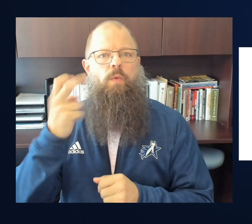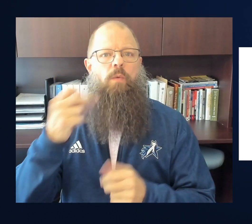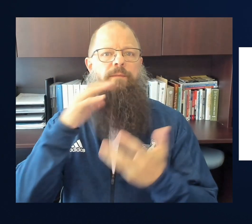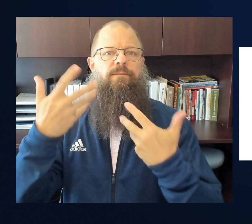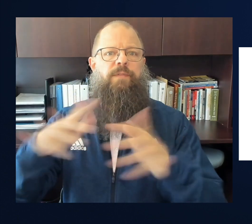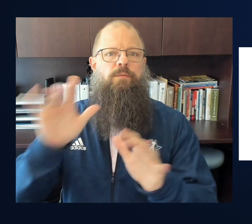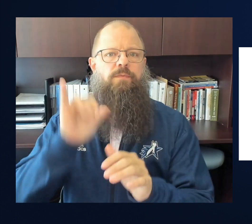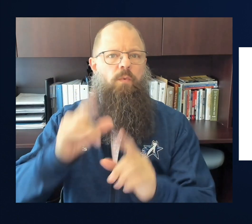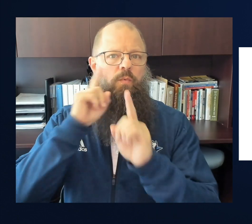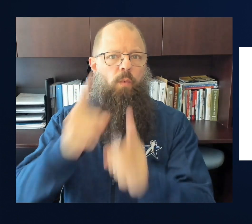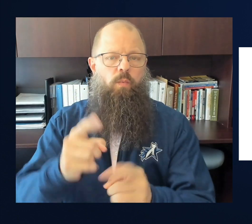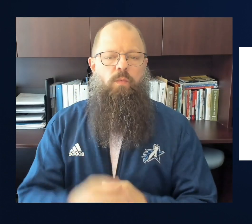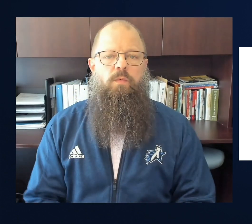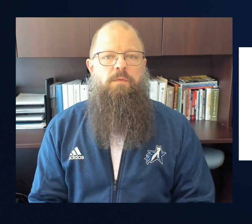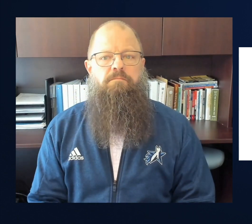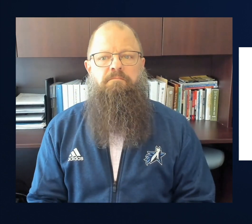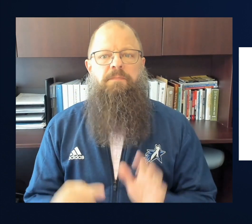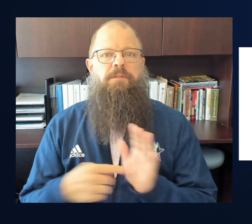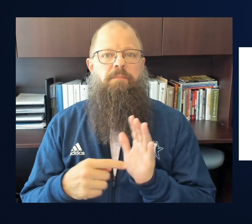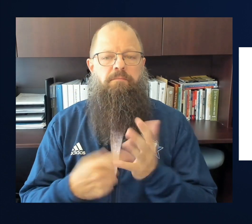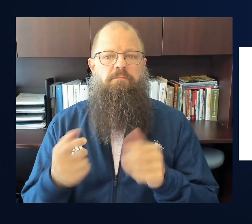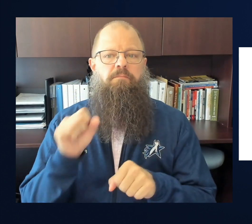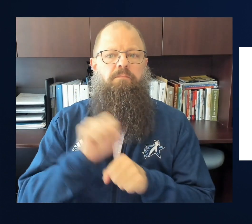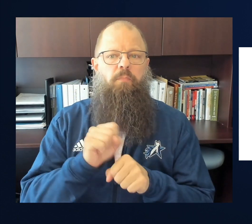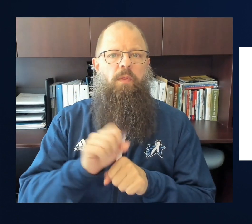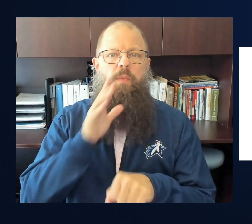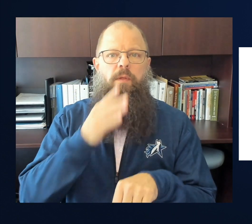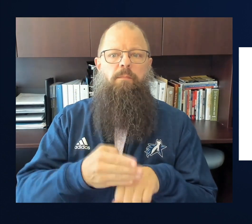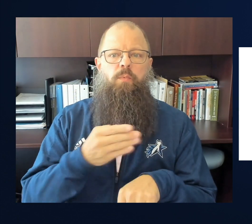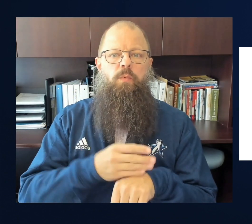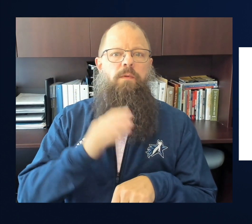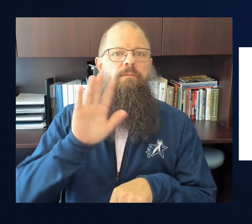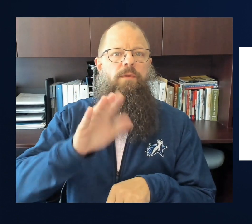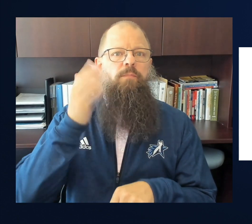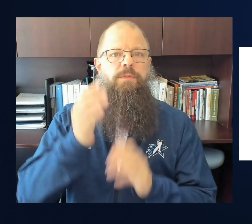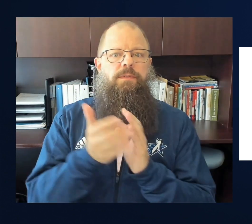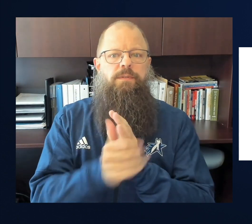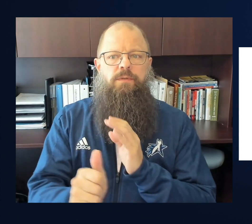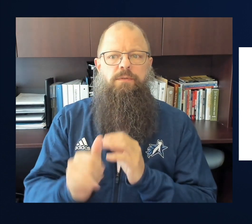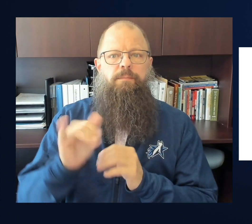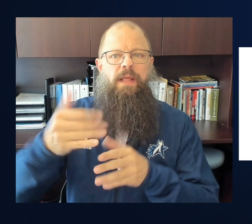Meaning there is a start and end date for that goal. For example, "the employee will improve